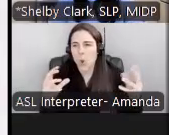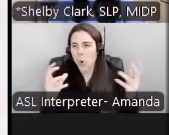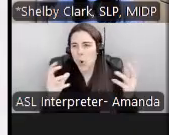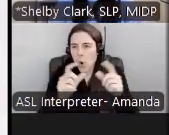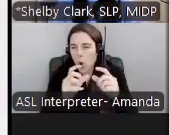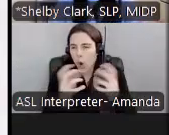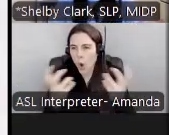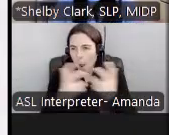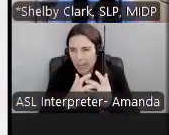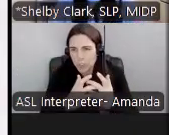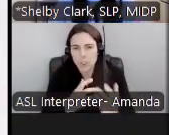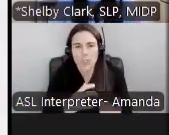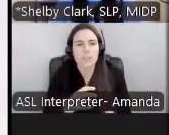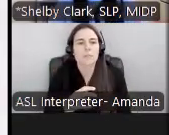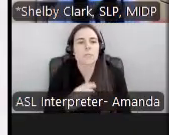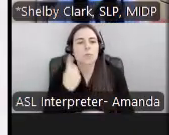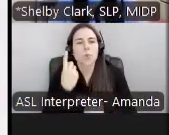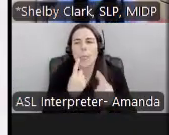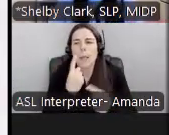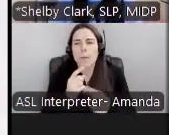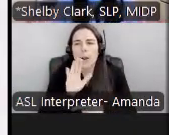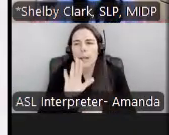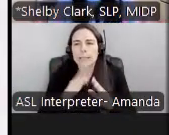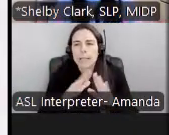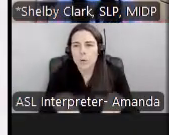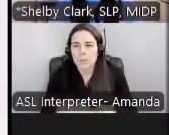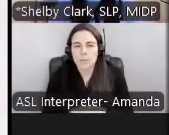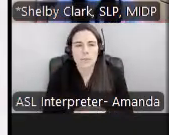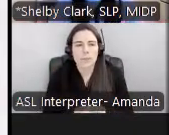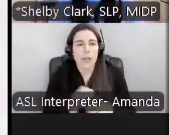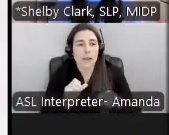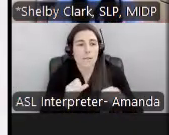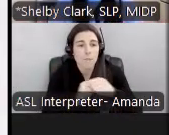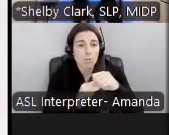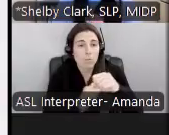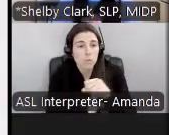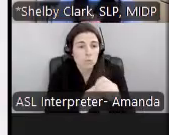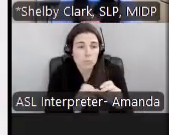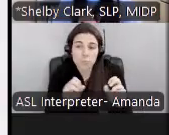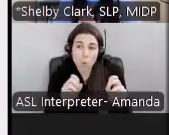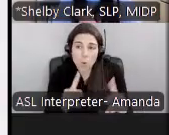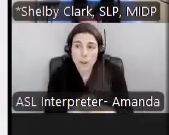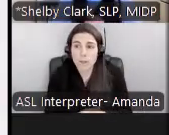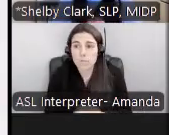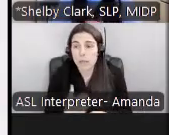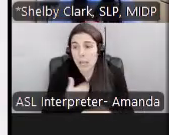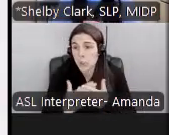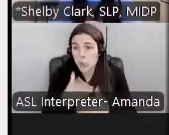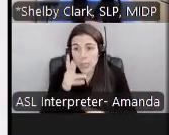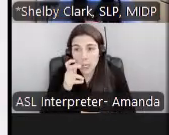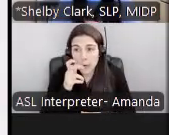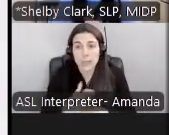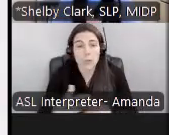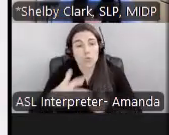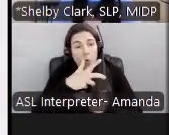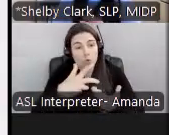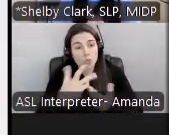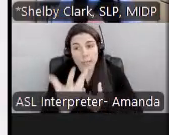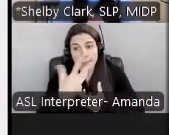So let's think about his house. His foundation seems okay. He's got good hearing and social engagement and makes vowel